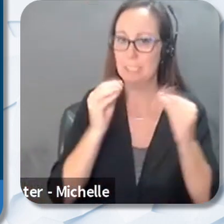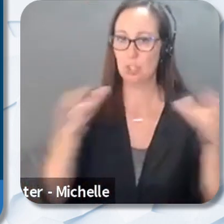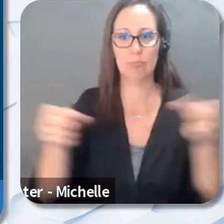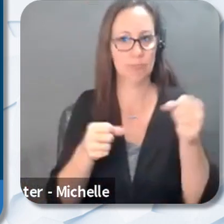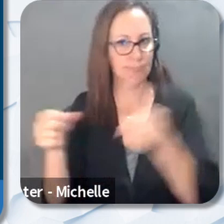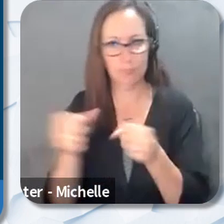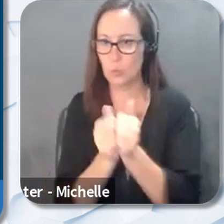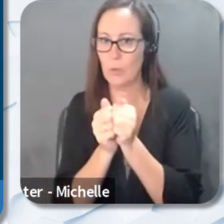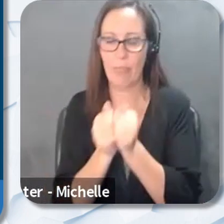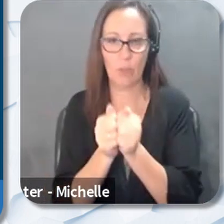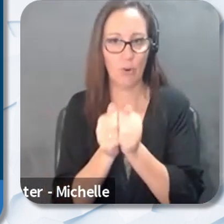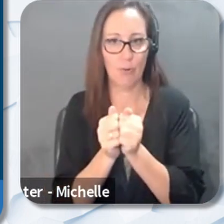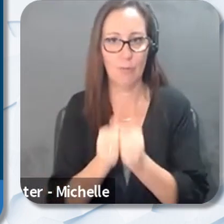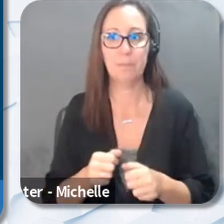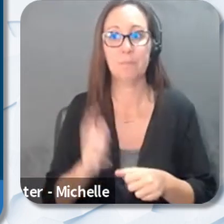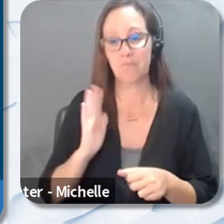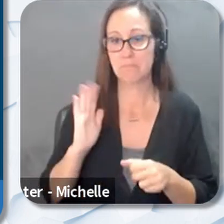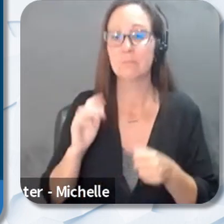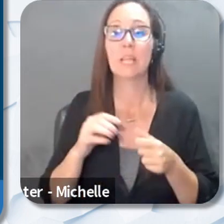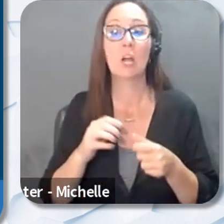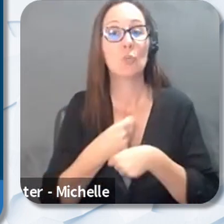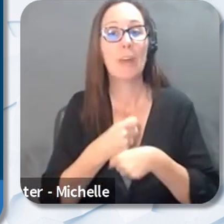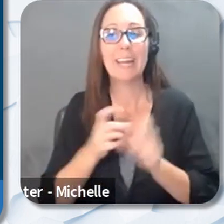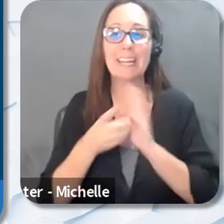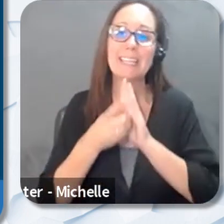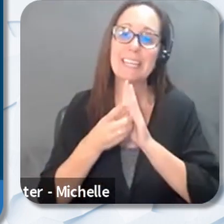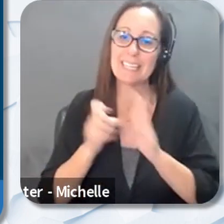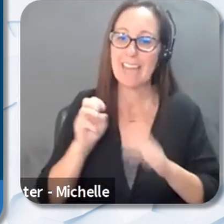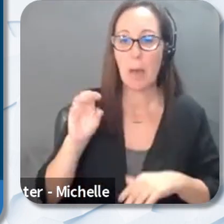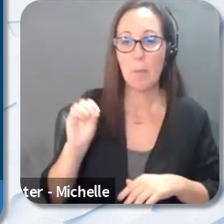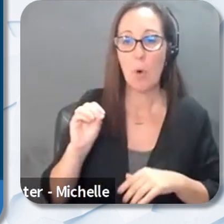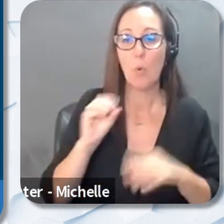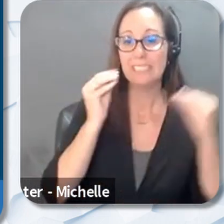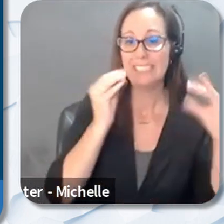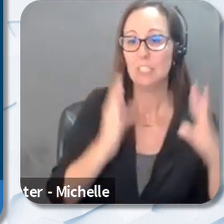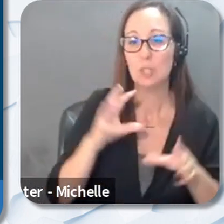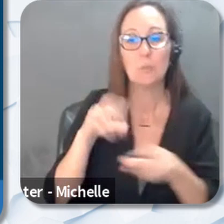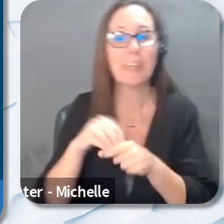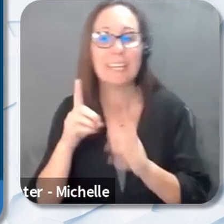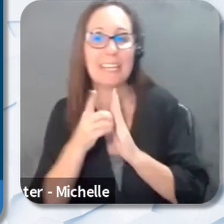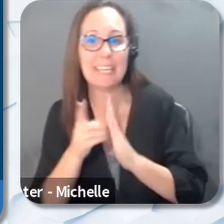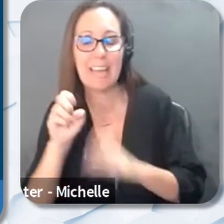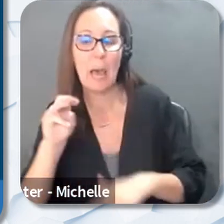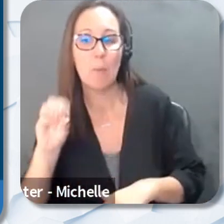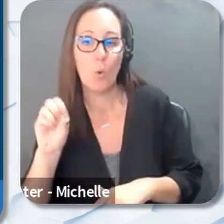and. Created DEMO teachers and DEMO sites and so really the teachers were teaching